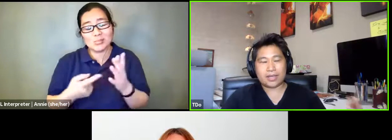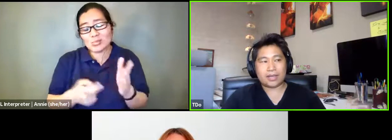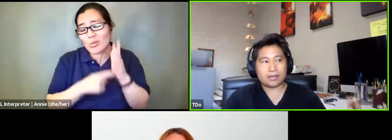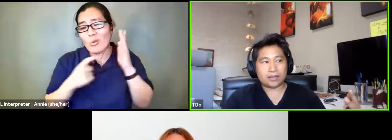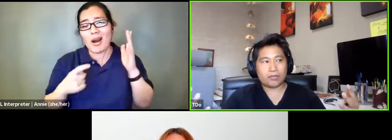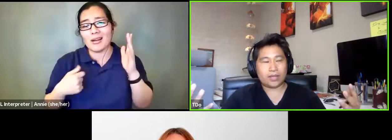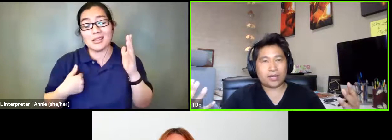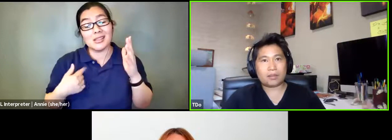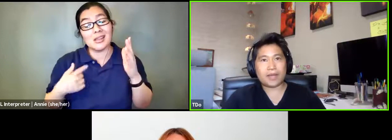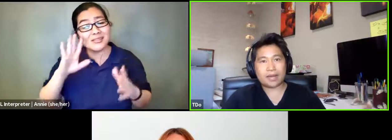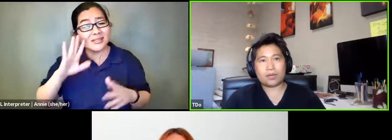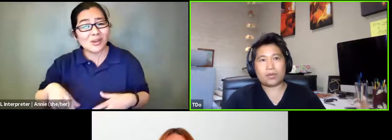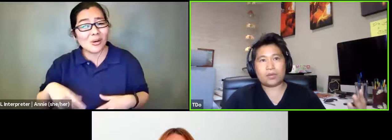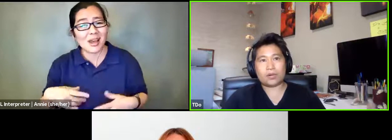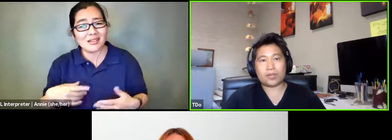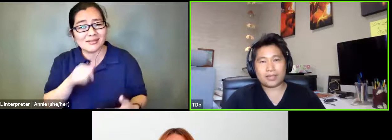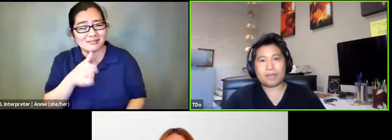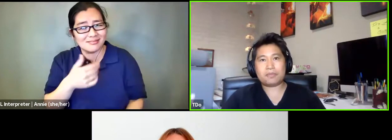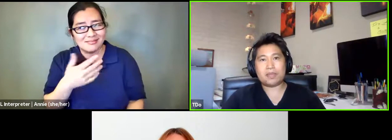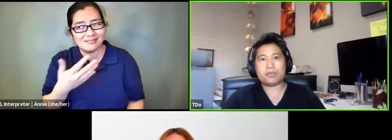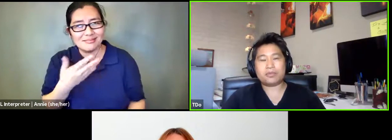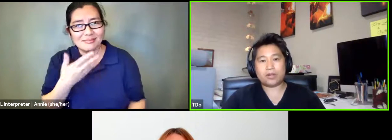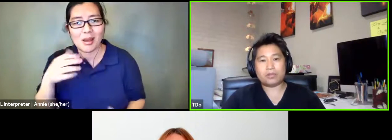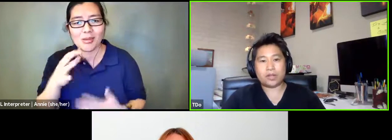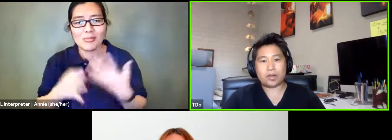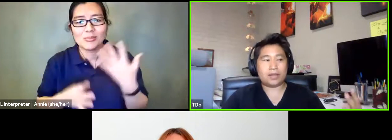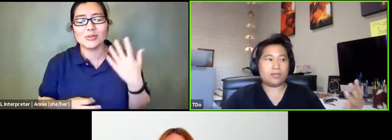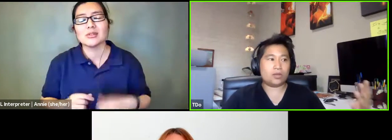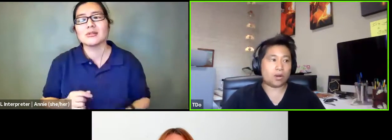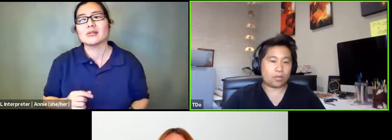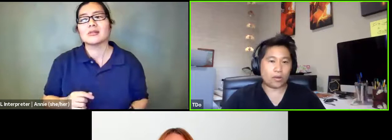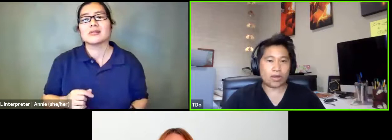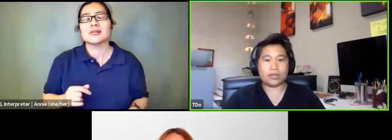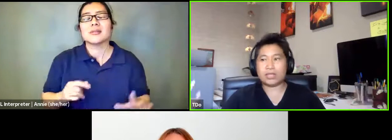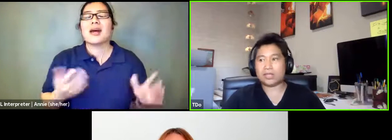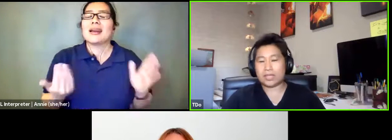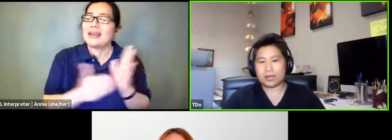Again, if we come at it with a growth mindset: people don't know. If you are aware you can share